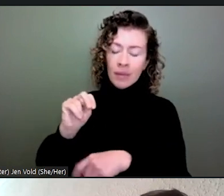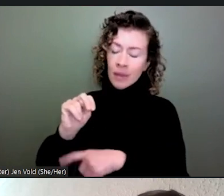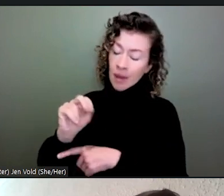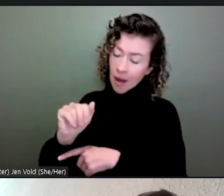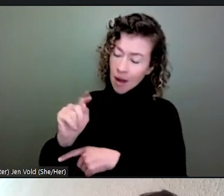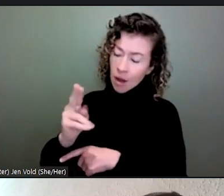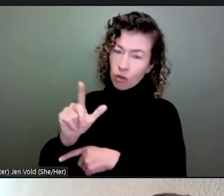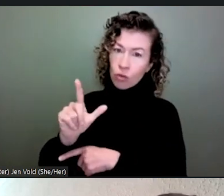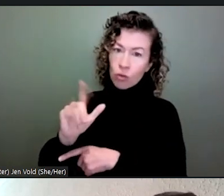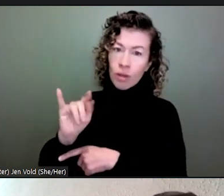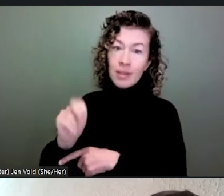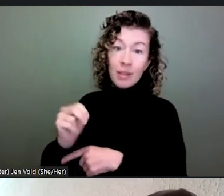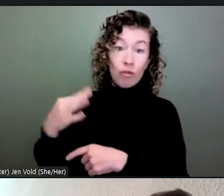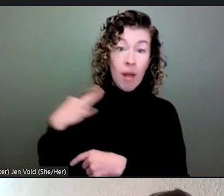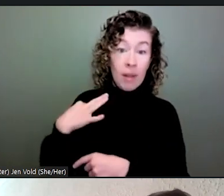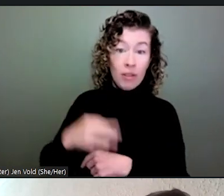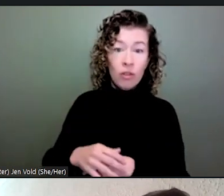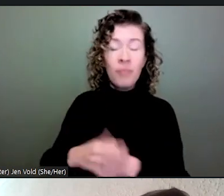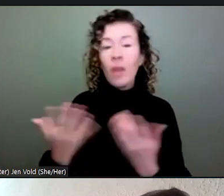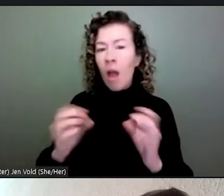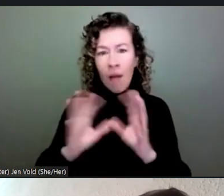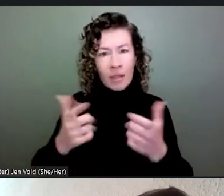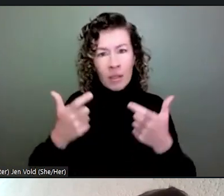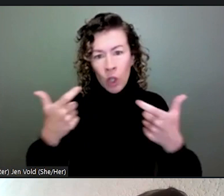Obviously there's this massive racial linguistic perspective within this.